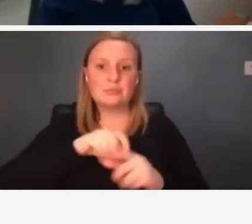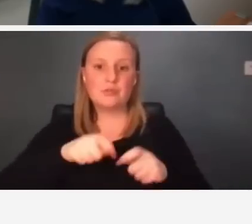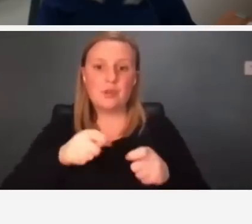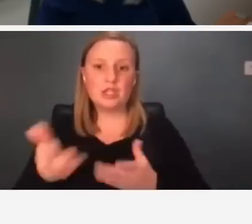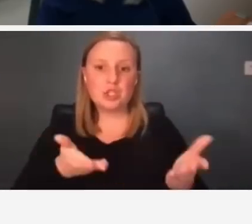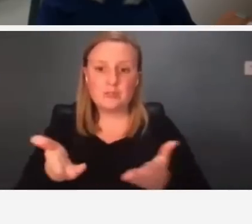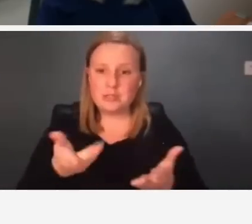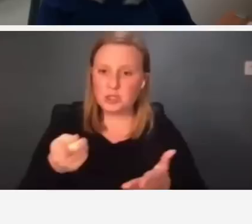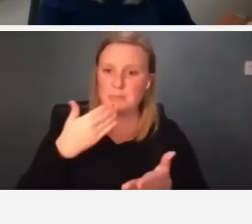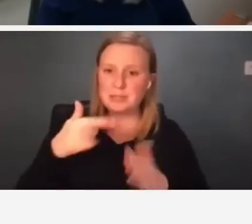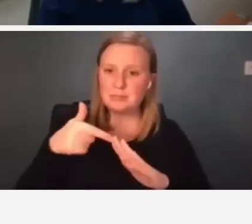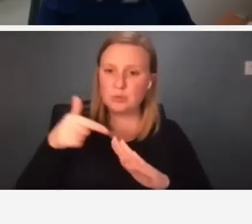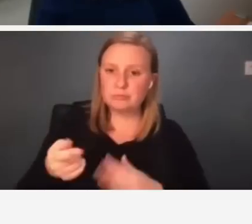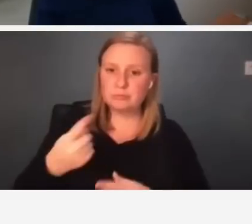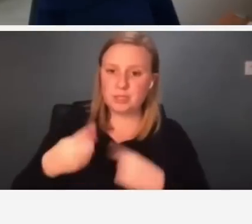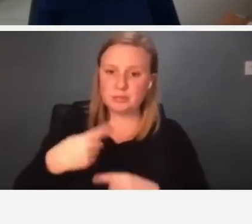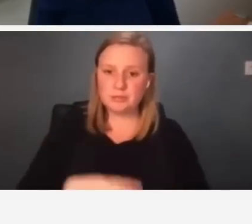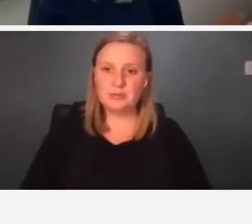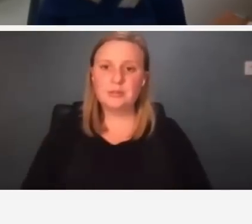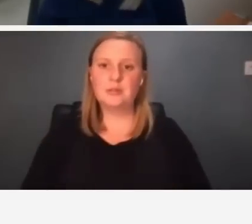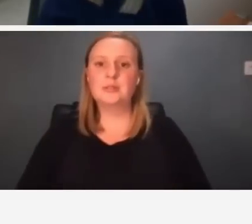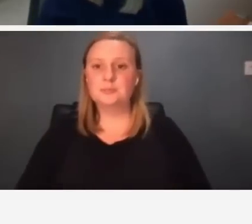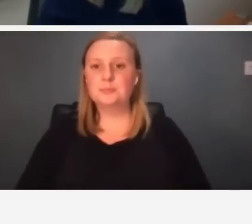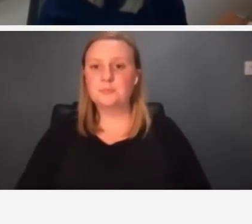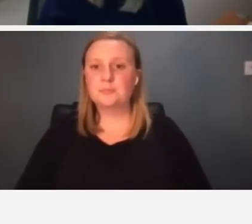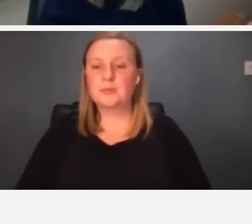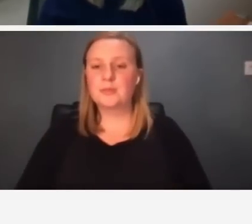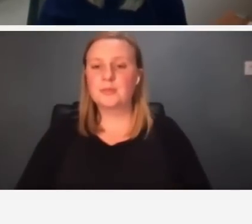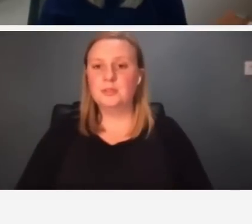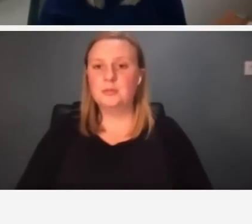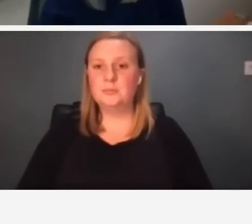Yeah. So I would envisage that a sole trader could be